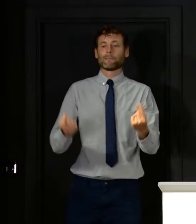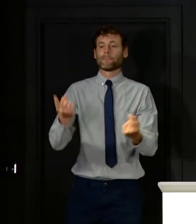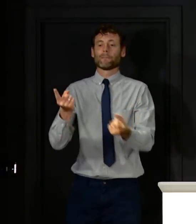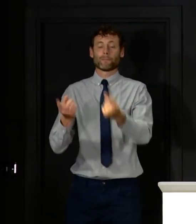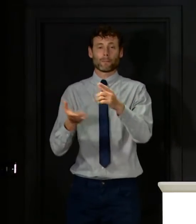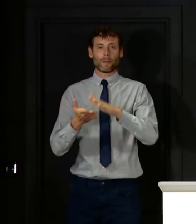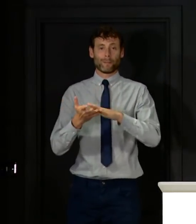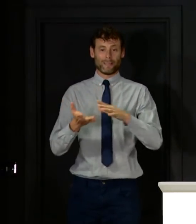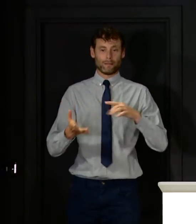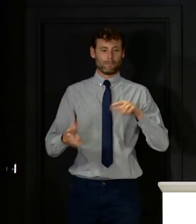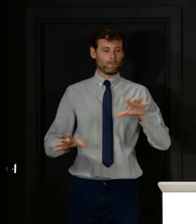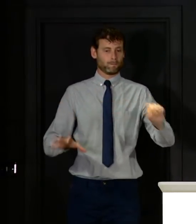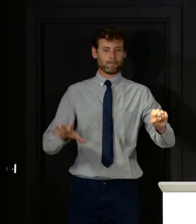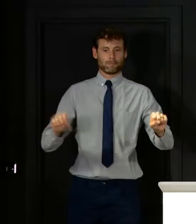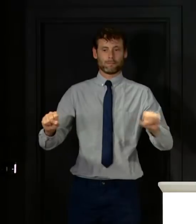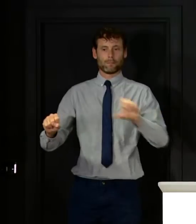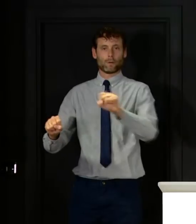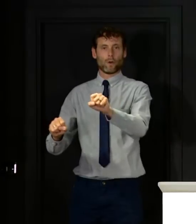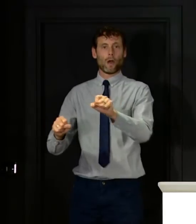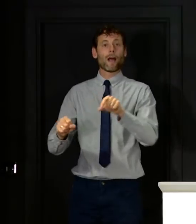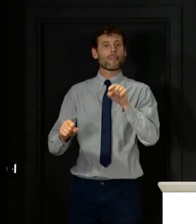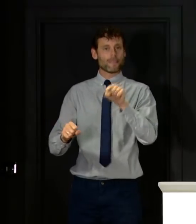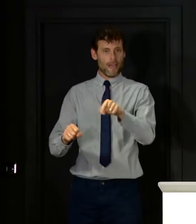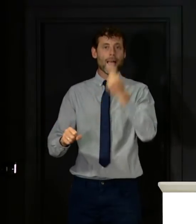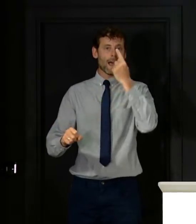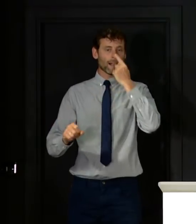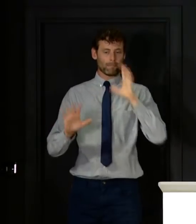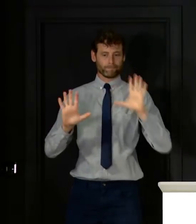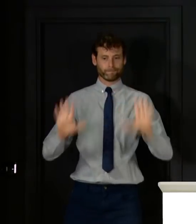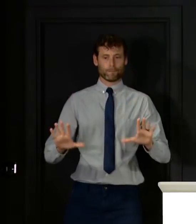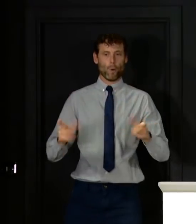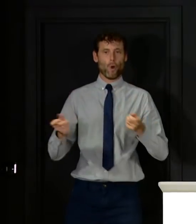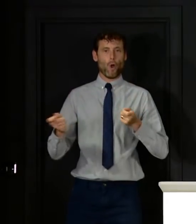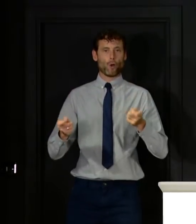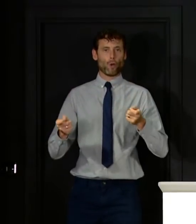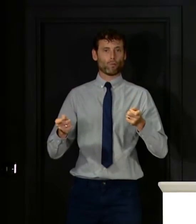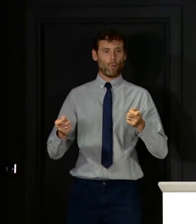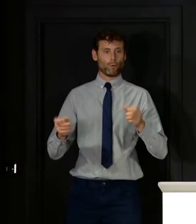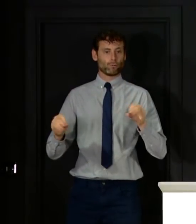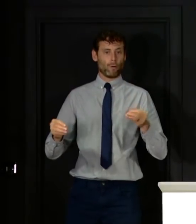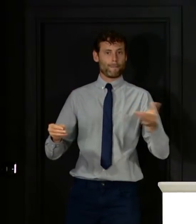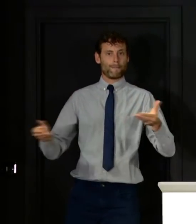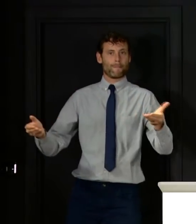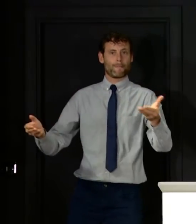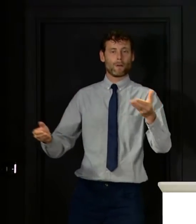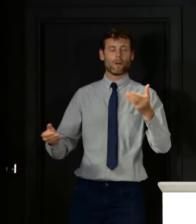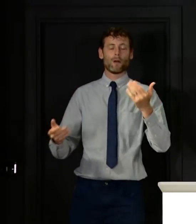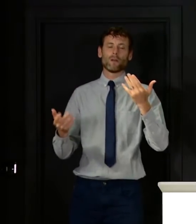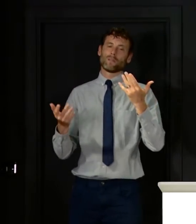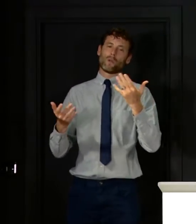it under control with surveillance and testing and contact tracing. And where we see outbreaks,